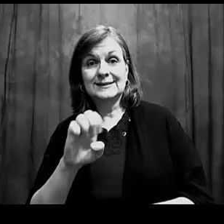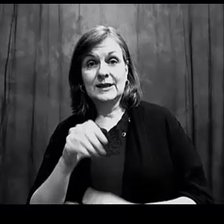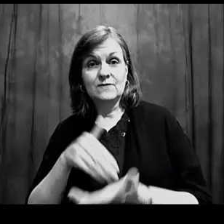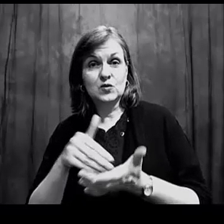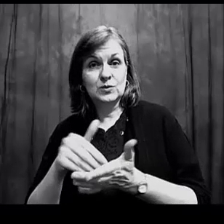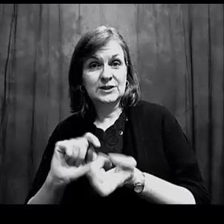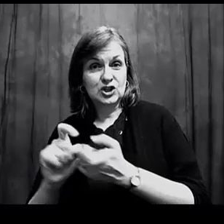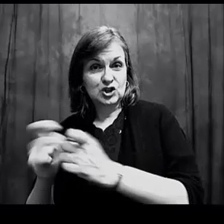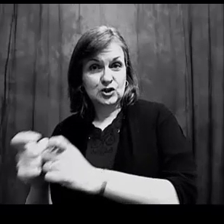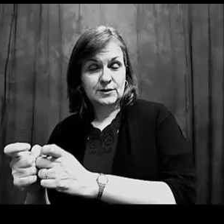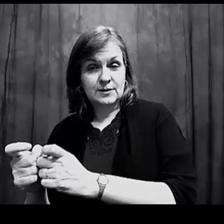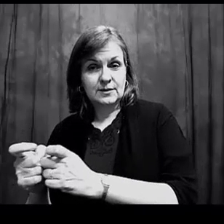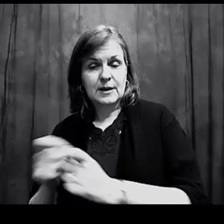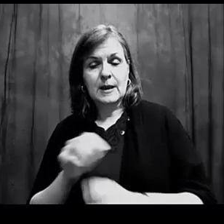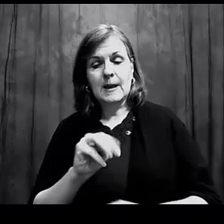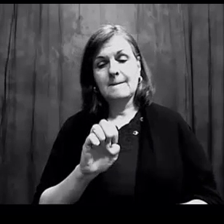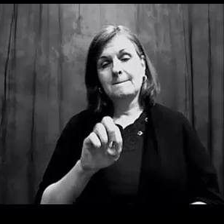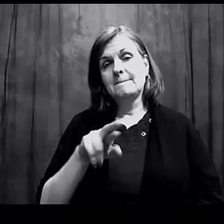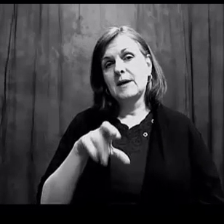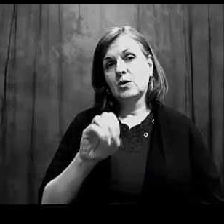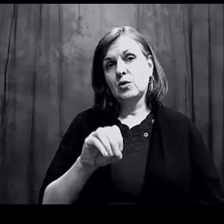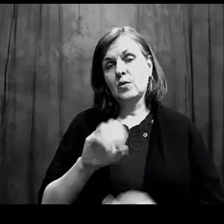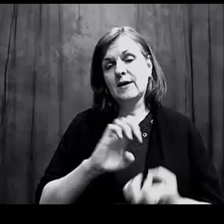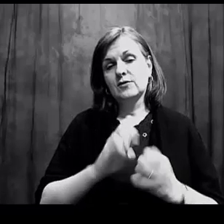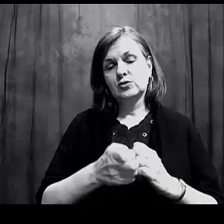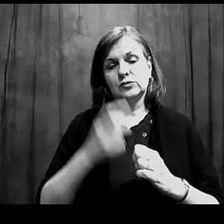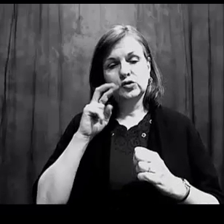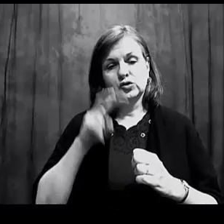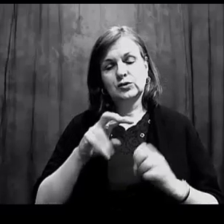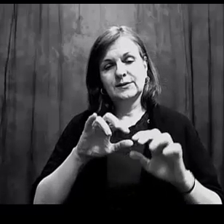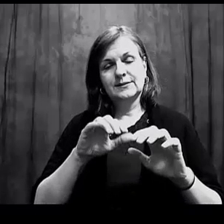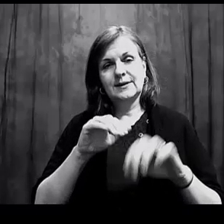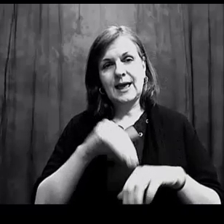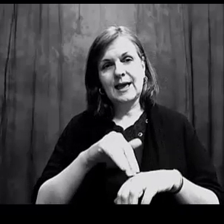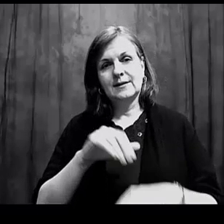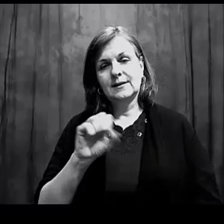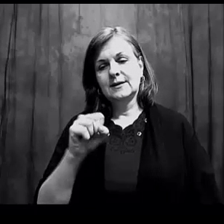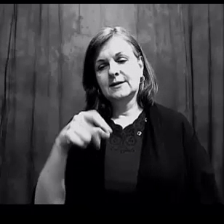frequencies. macroevolution on the other hand wants to look a speciation events